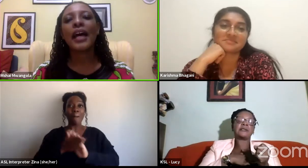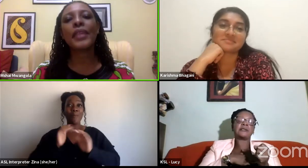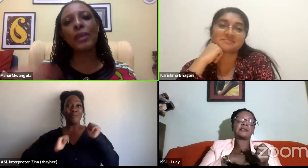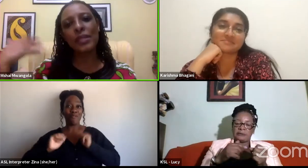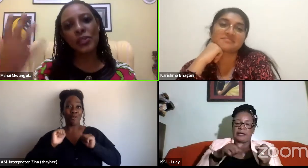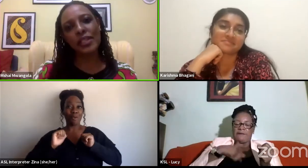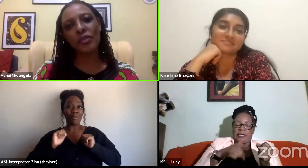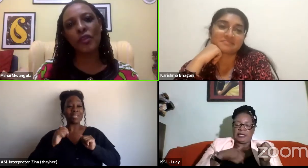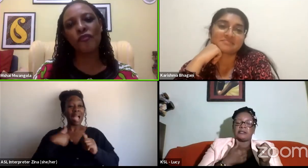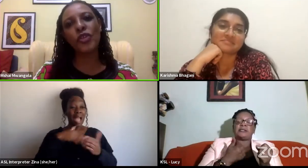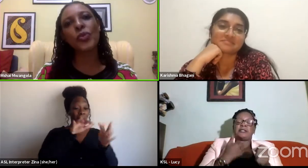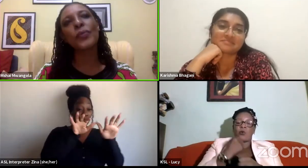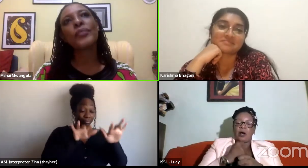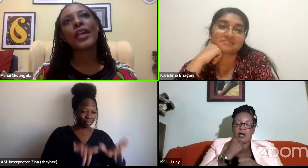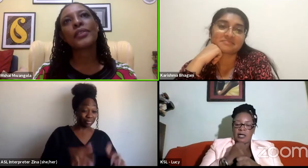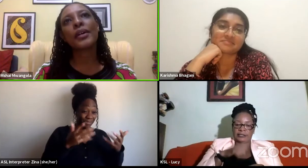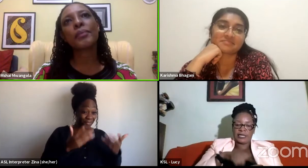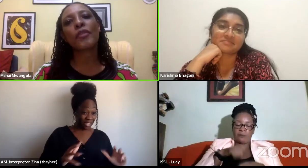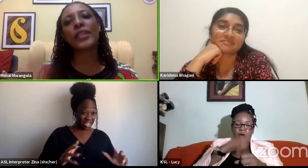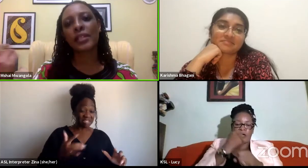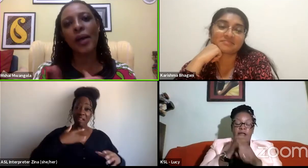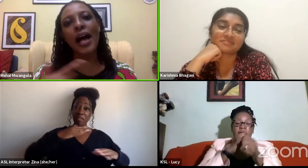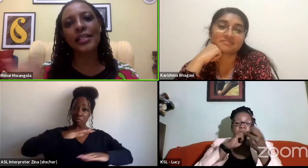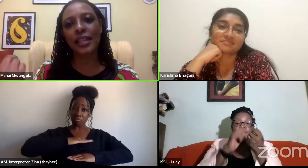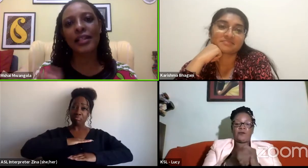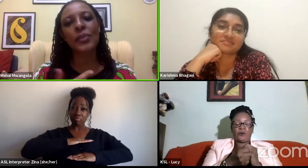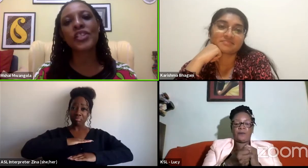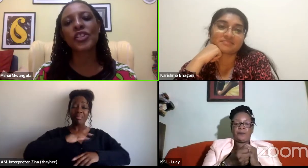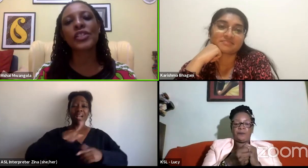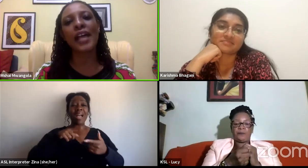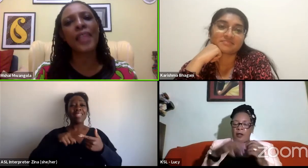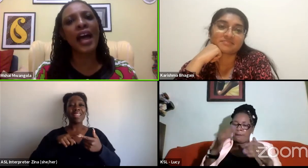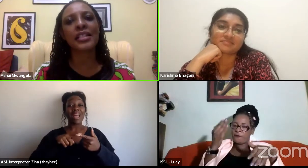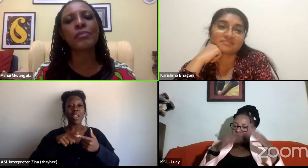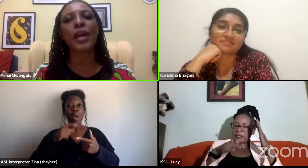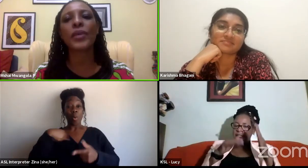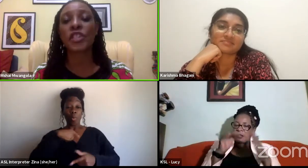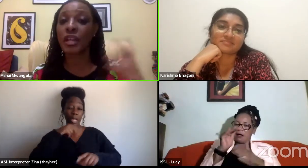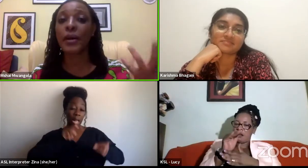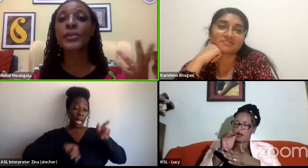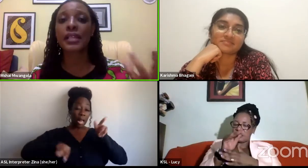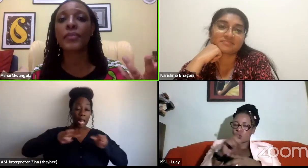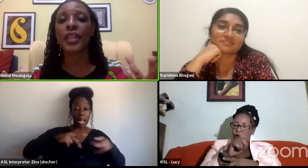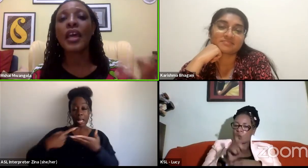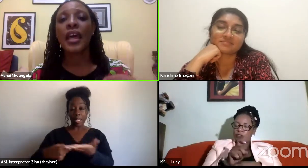And then when we did the review, the professors were asking us questions and they asked me a question about something.